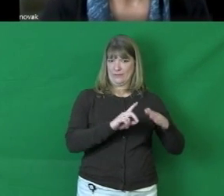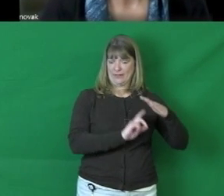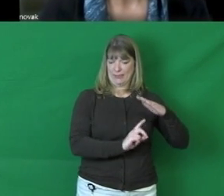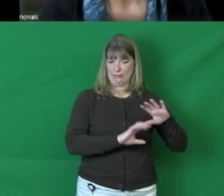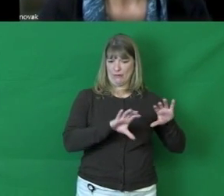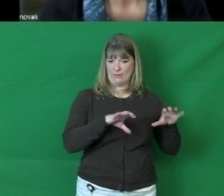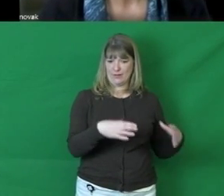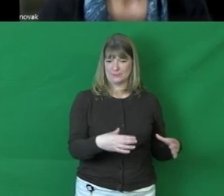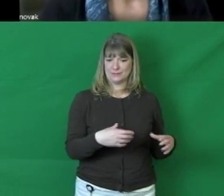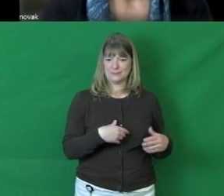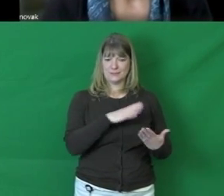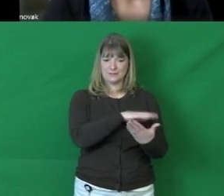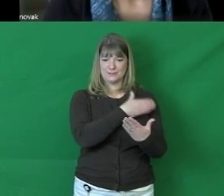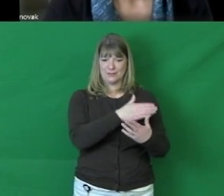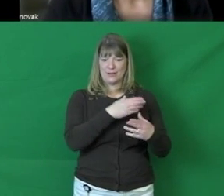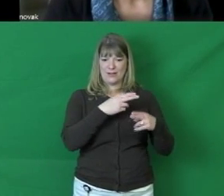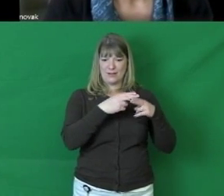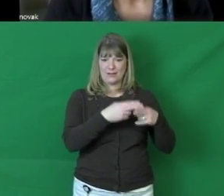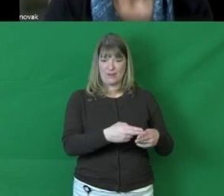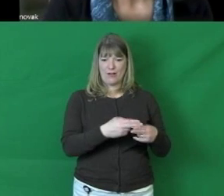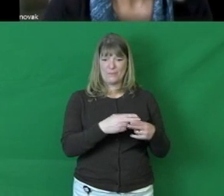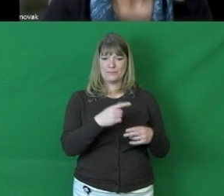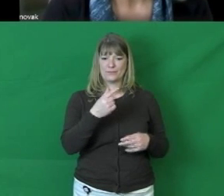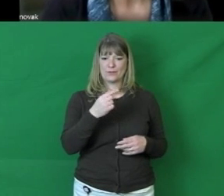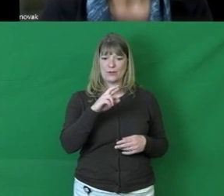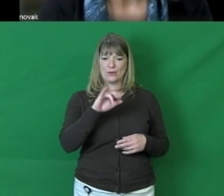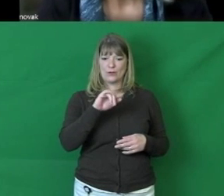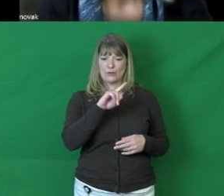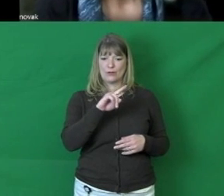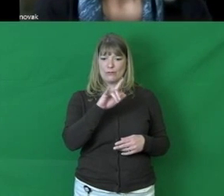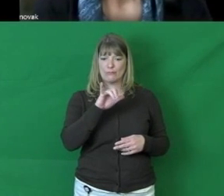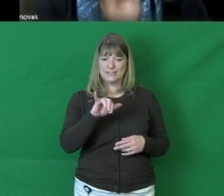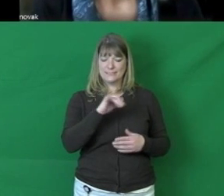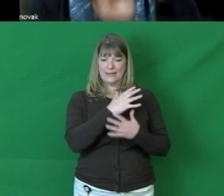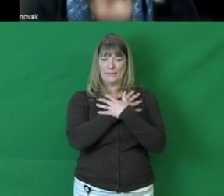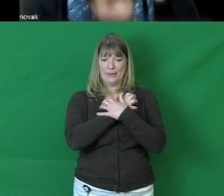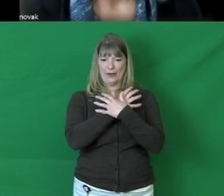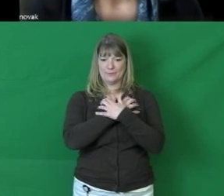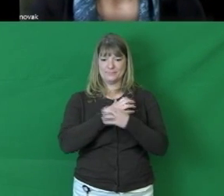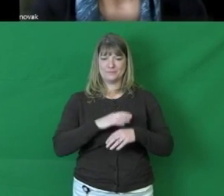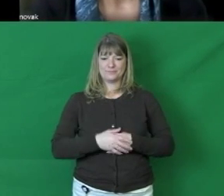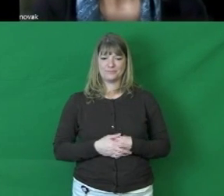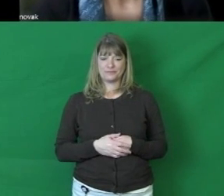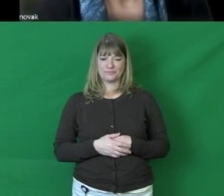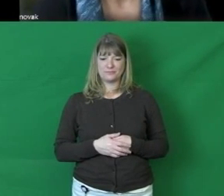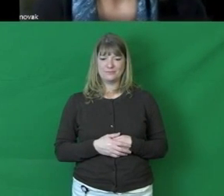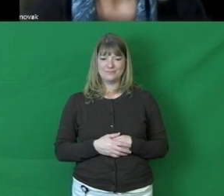classes is a song called "Grizzly Bear." I'm going to sing it for you right now.